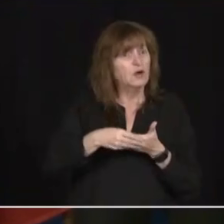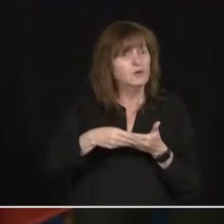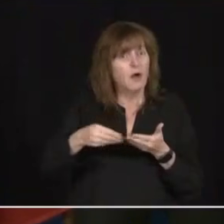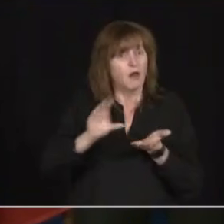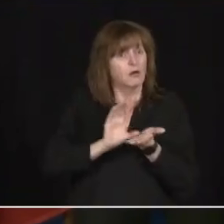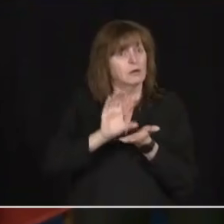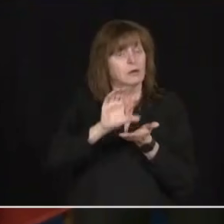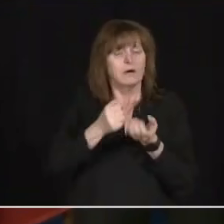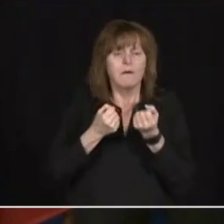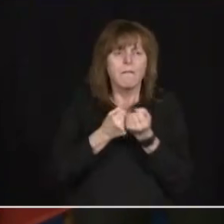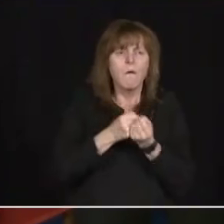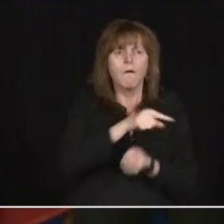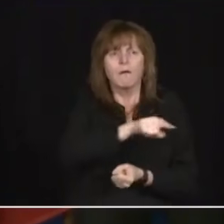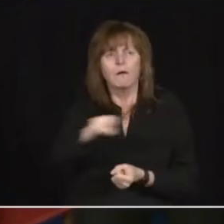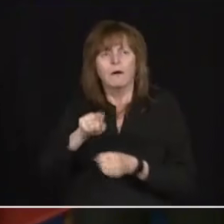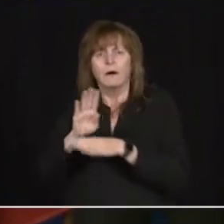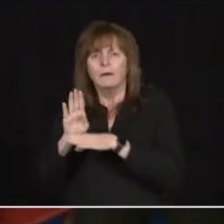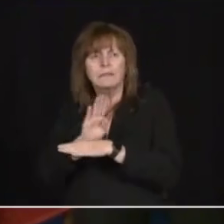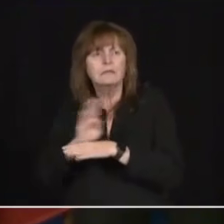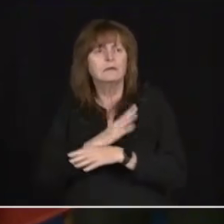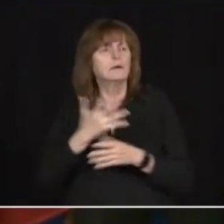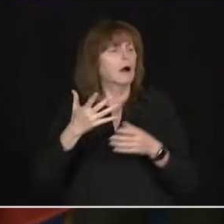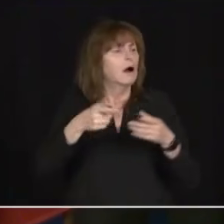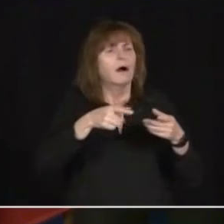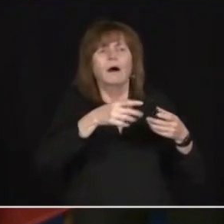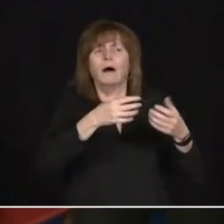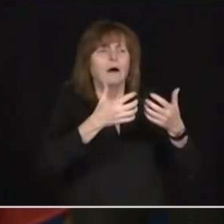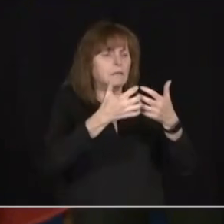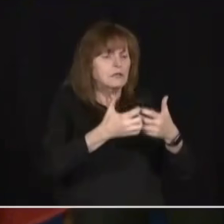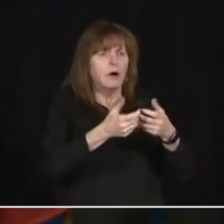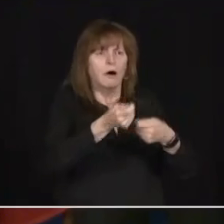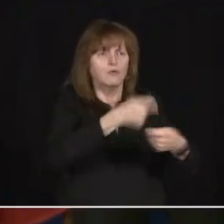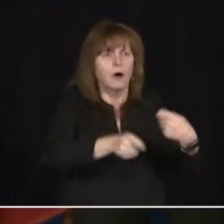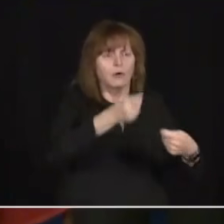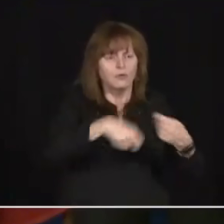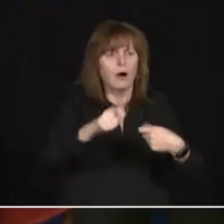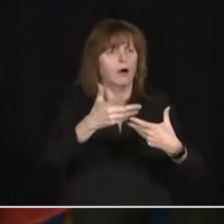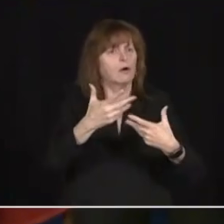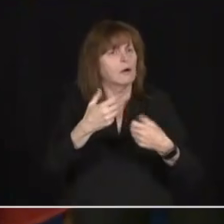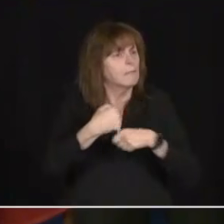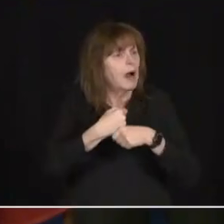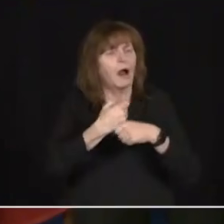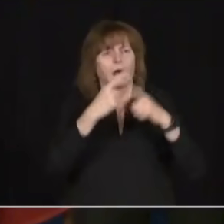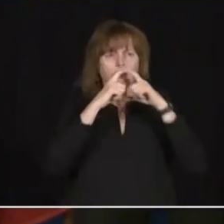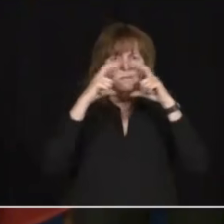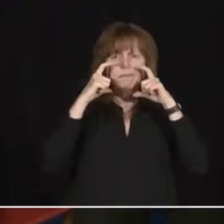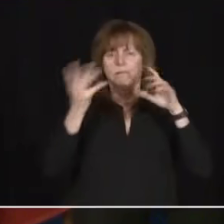retool their operations and help in the fight against COVID-19. Today, we